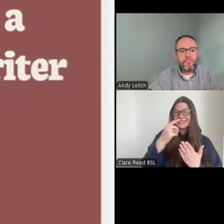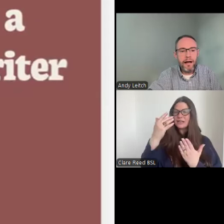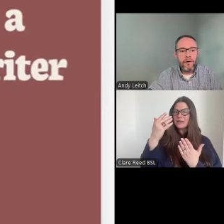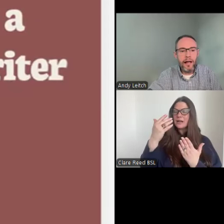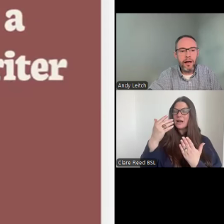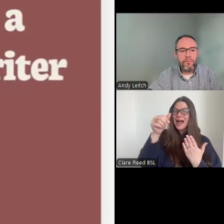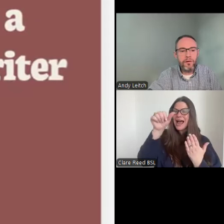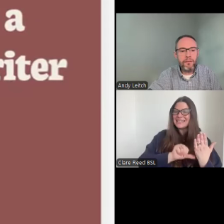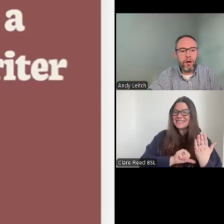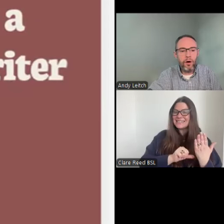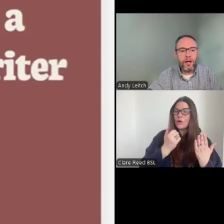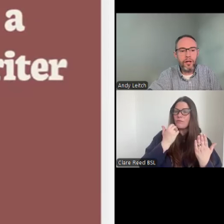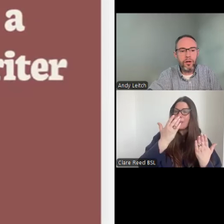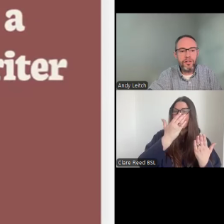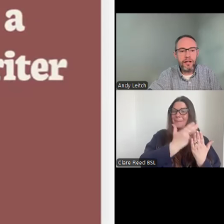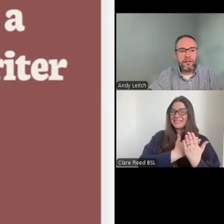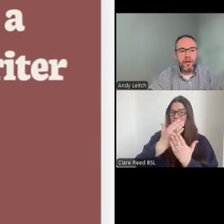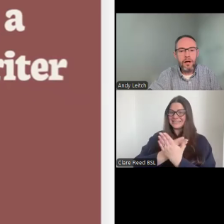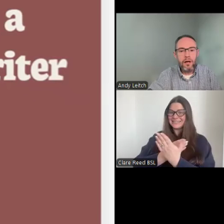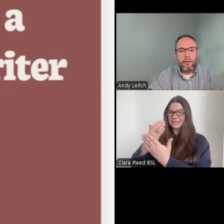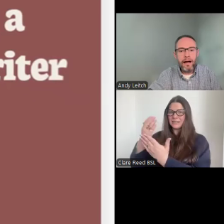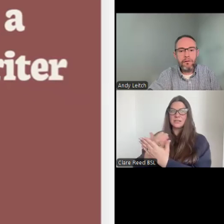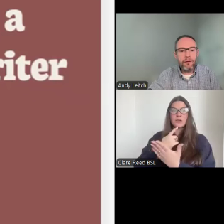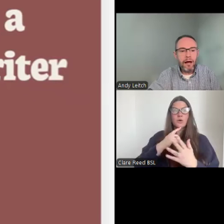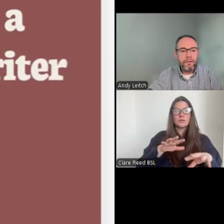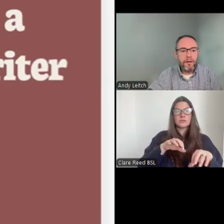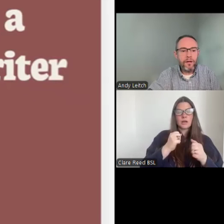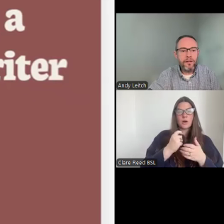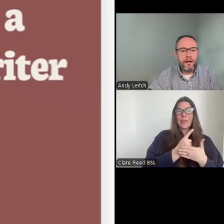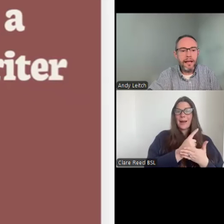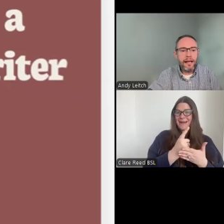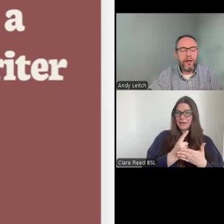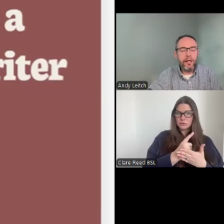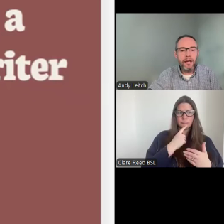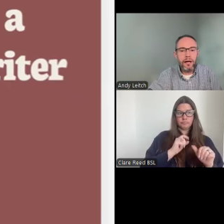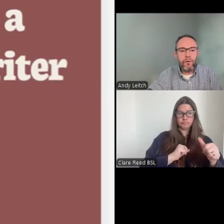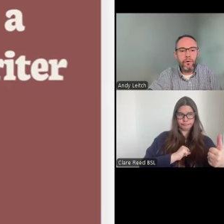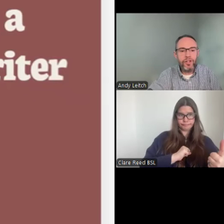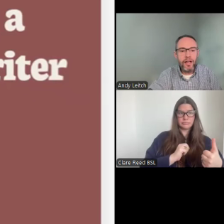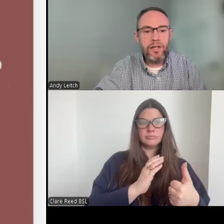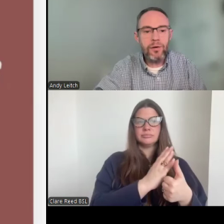It's about gallery, music, blog, and contact. About I'm happy with. Gallery, I want to change.